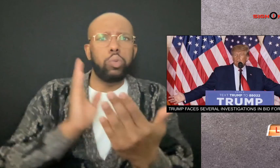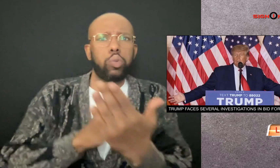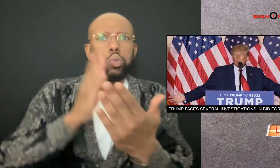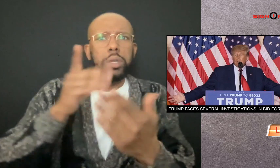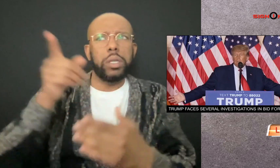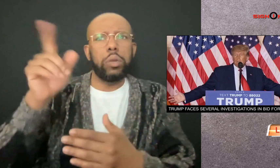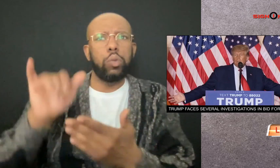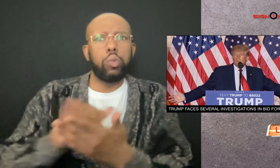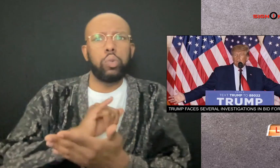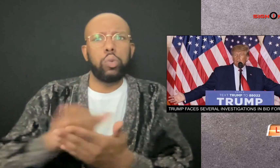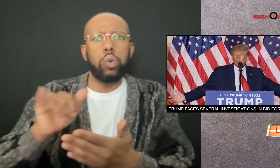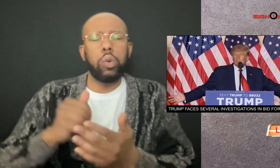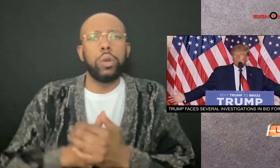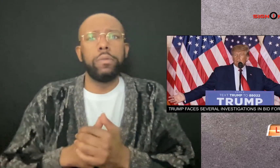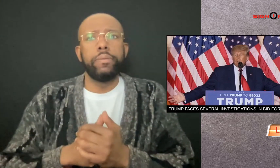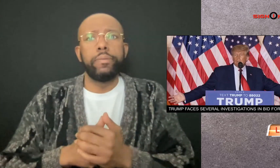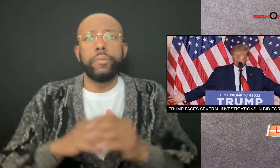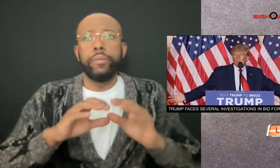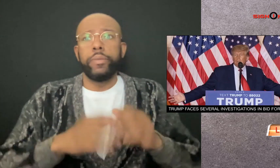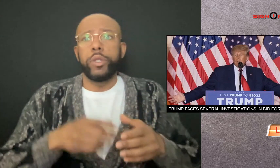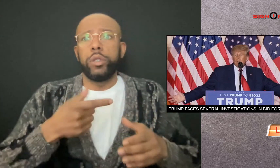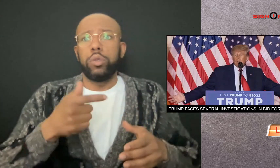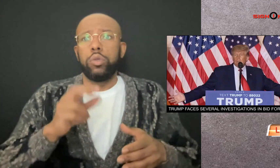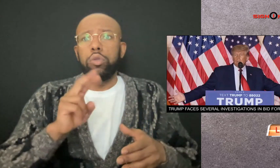legal woes range from a civil suit in New York